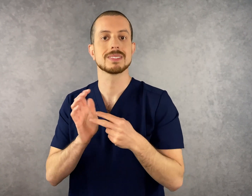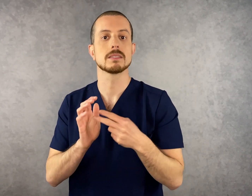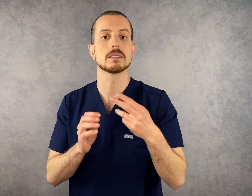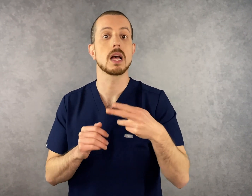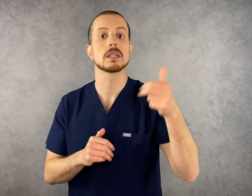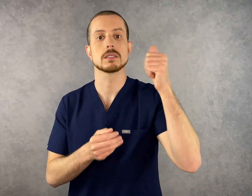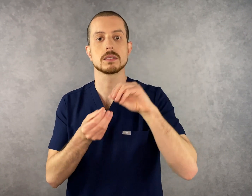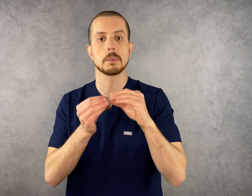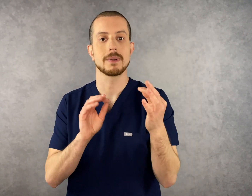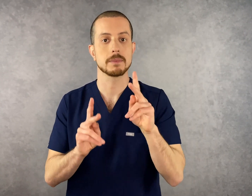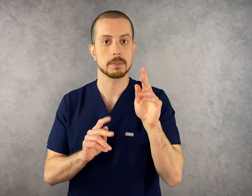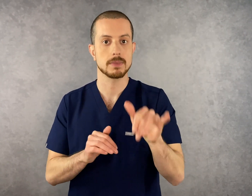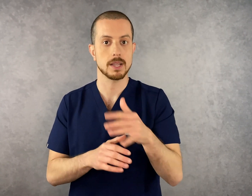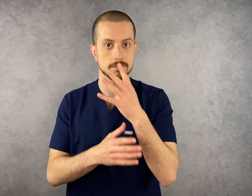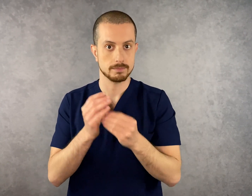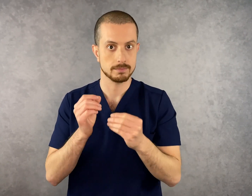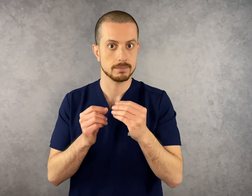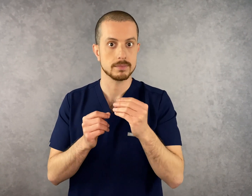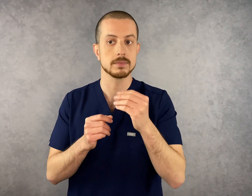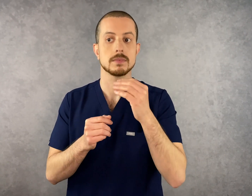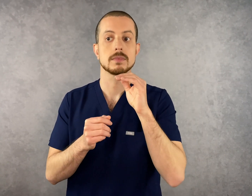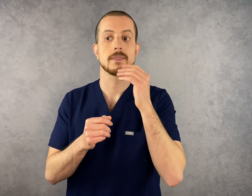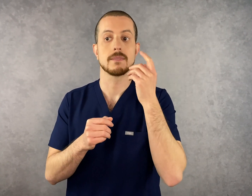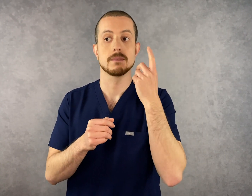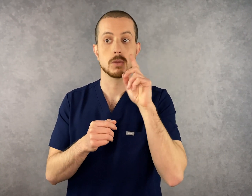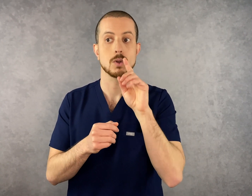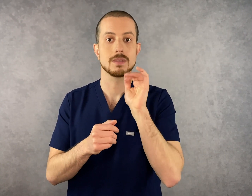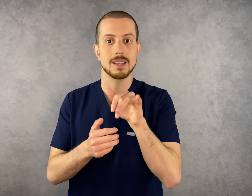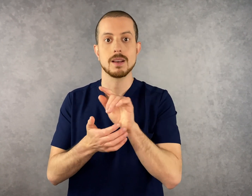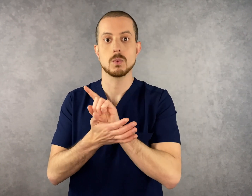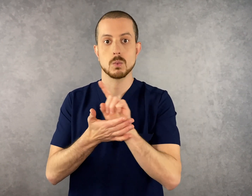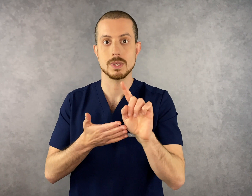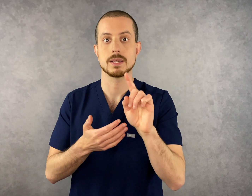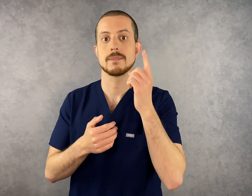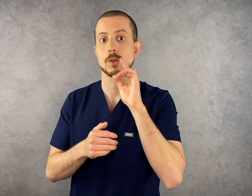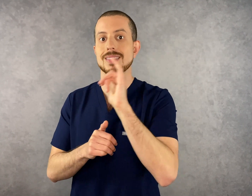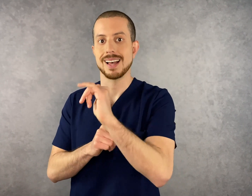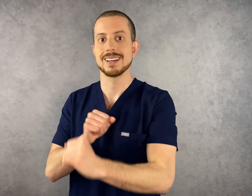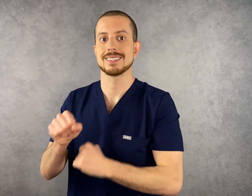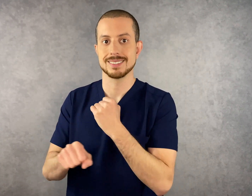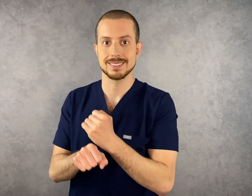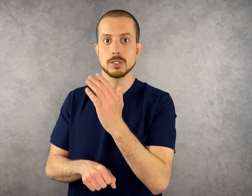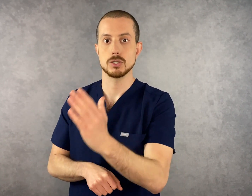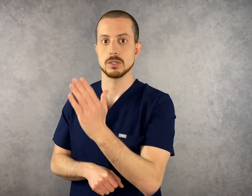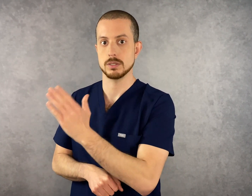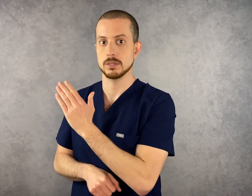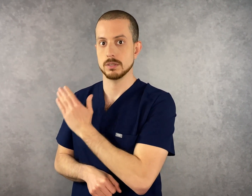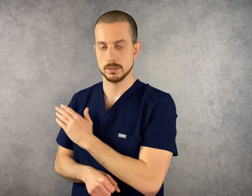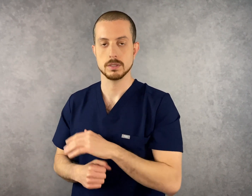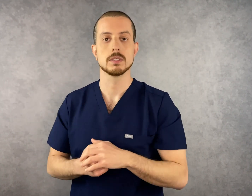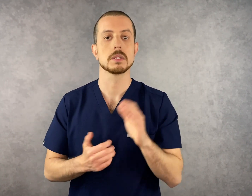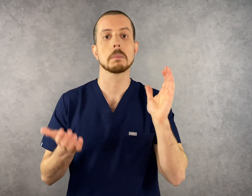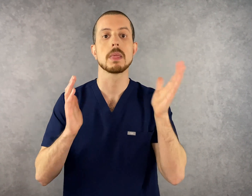That would be the highest number of deaths in a week for each year.